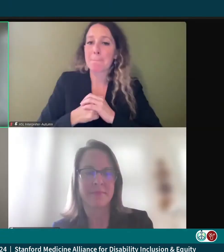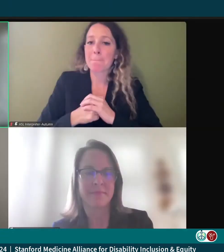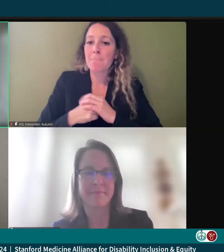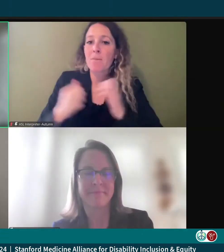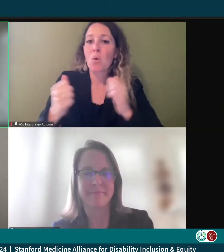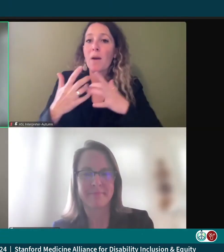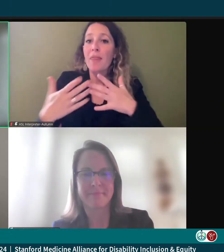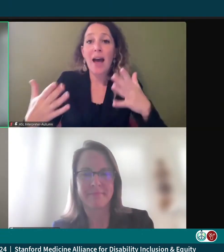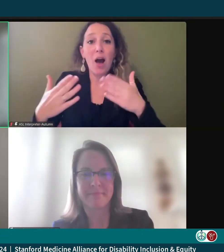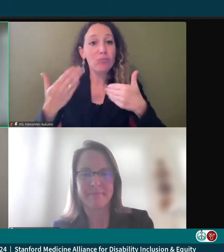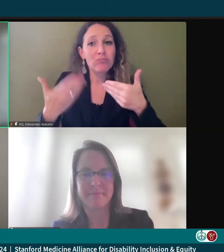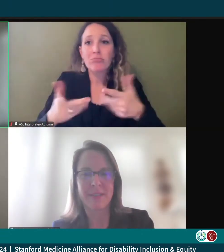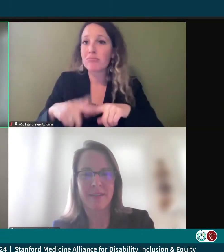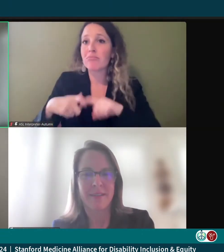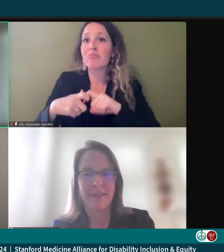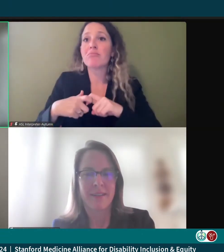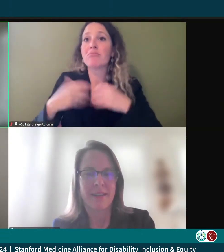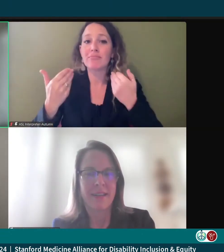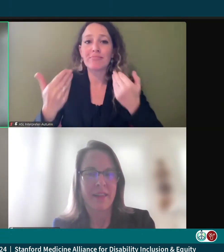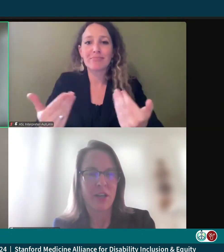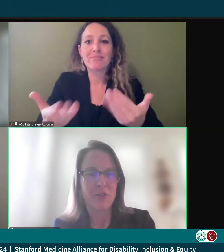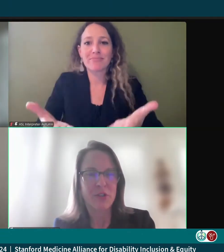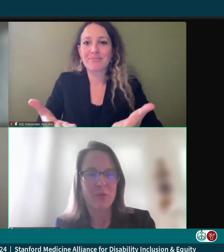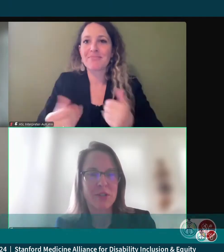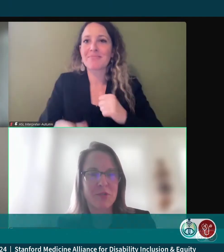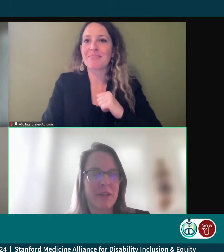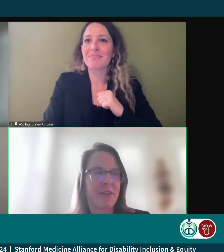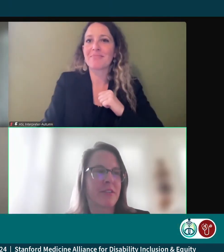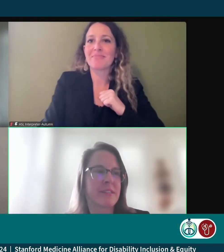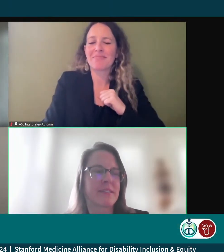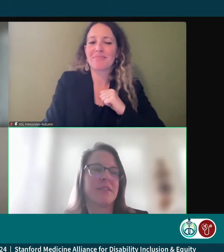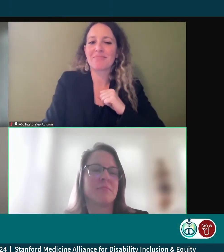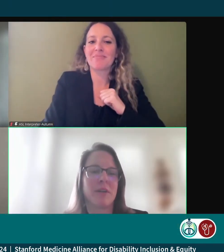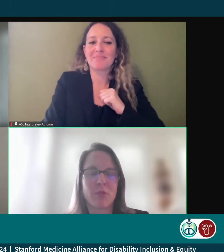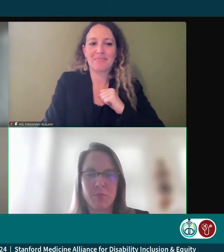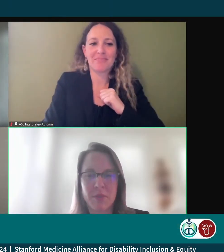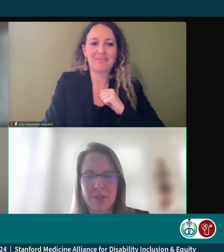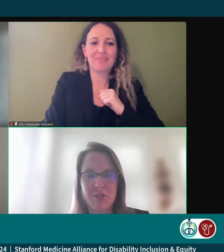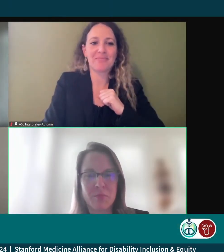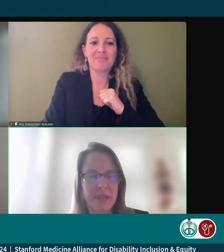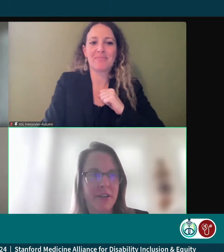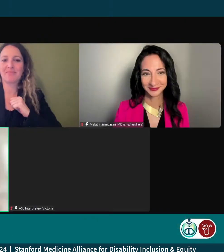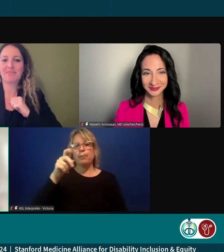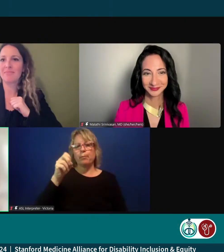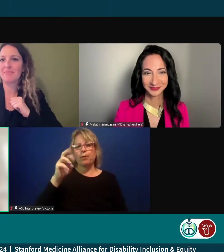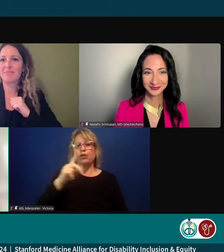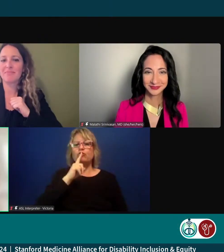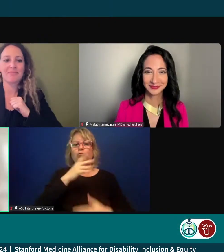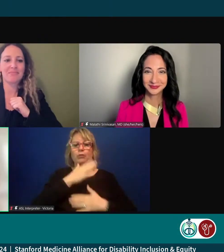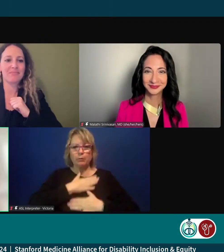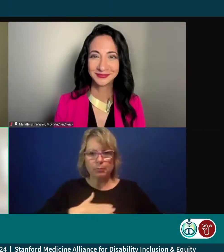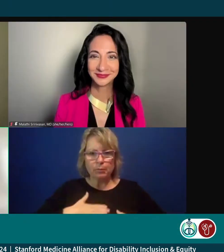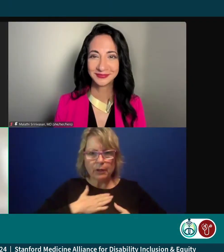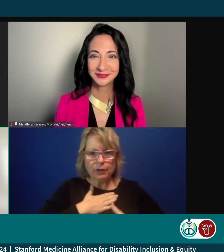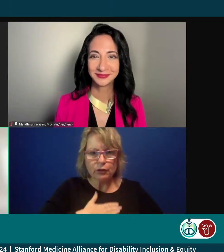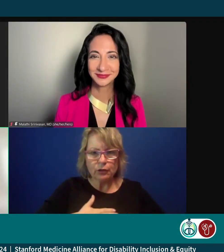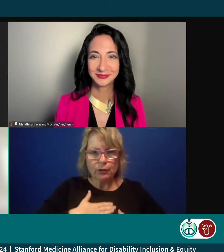Anne McIntosh: Thank you so much, Peter. It's a real pleasure to be here with you today. I am